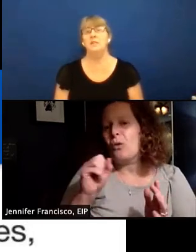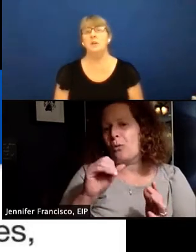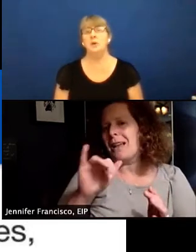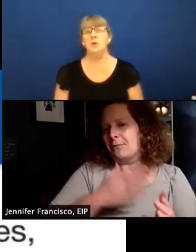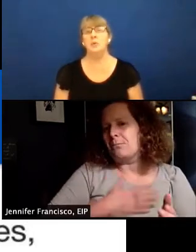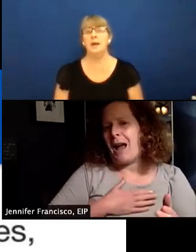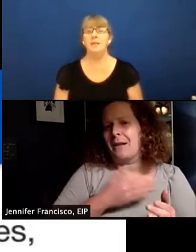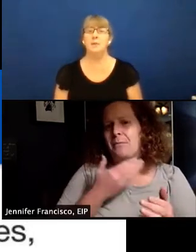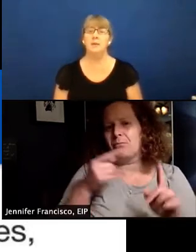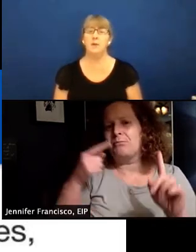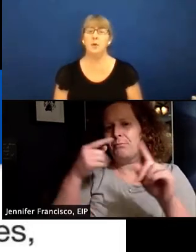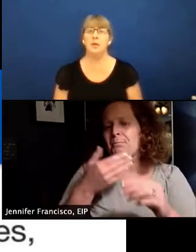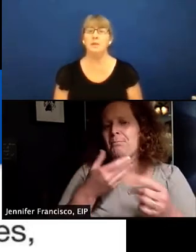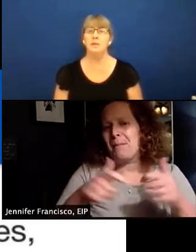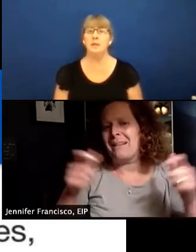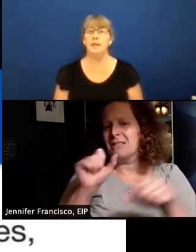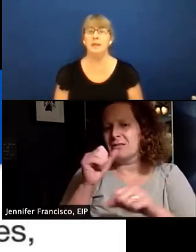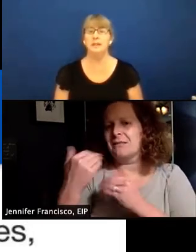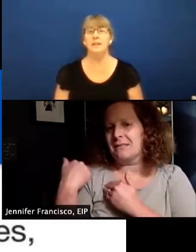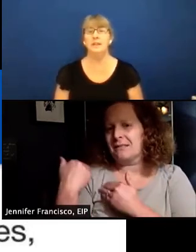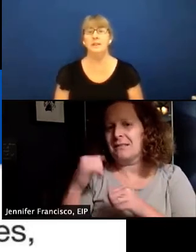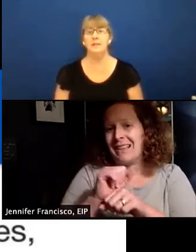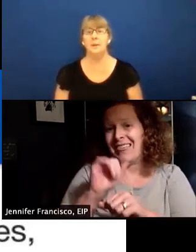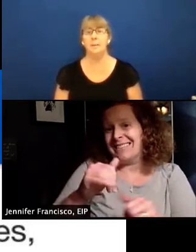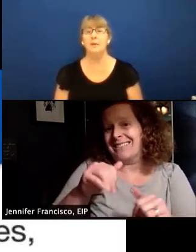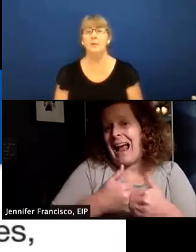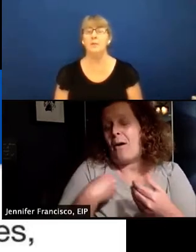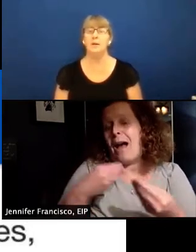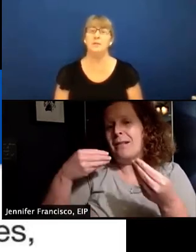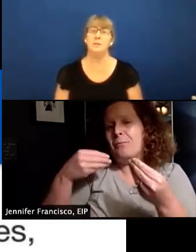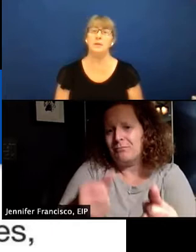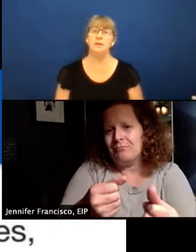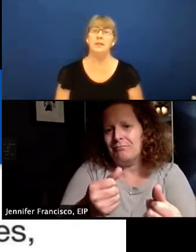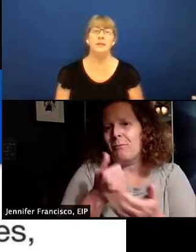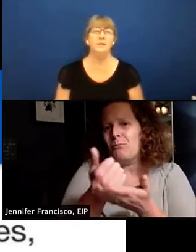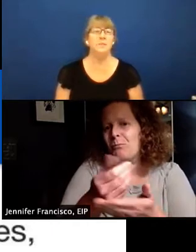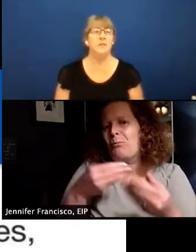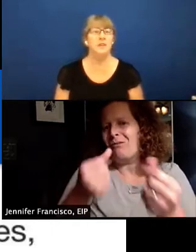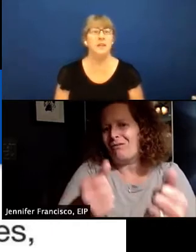So that is my focus, and it is a big responsibility. The next one,